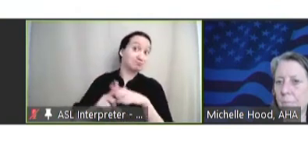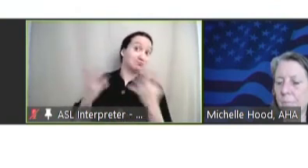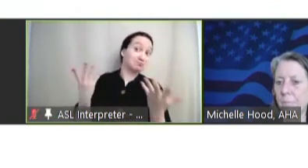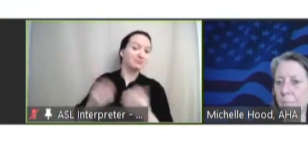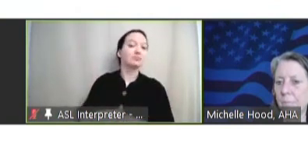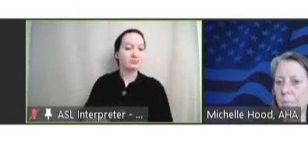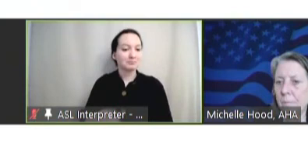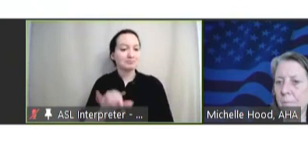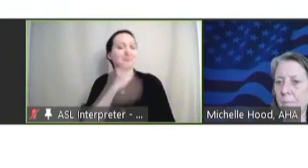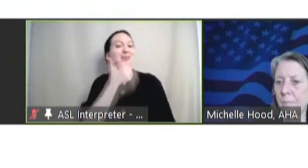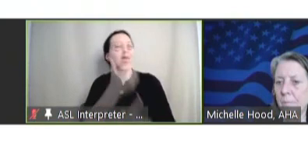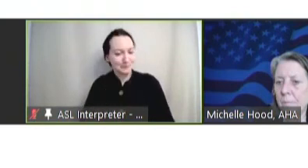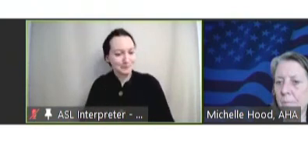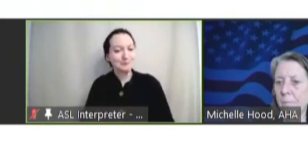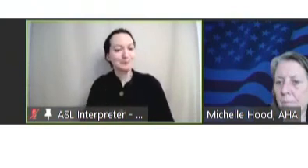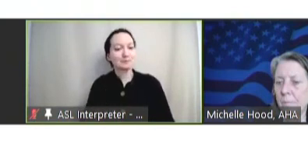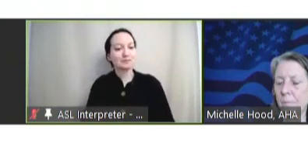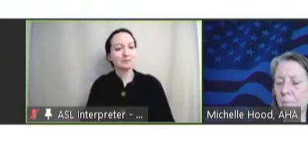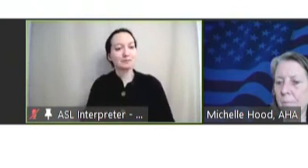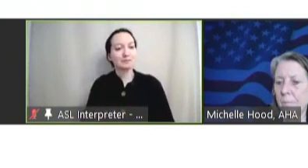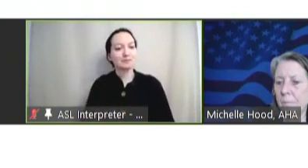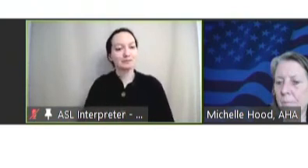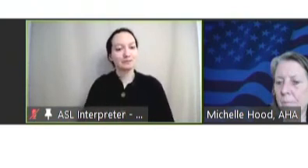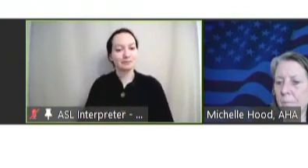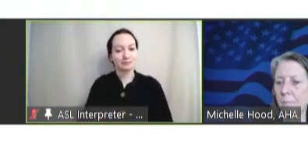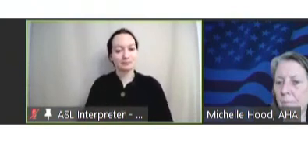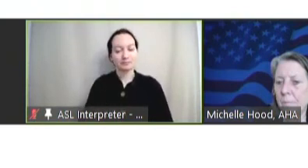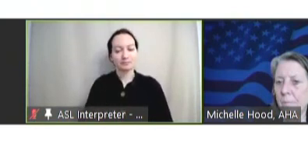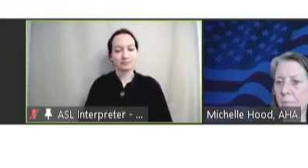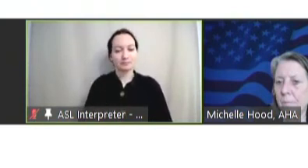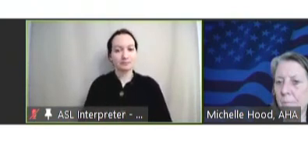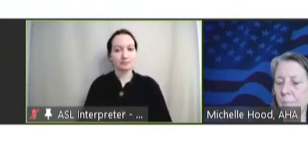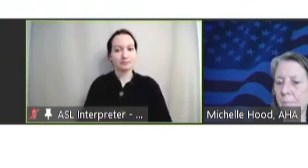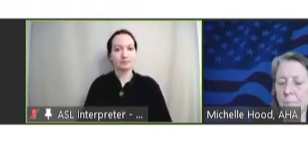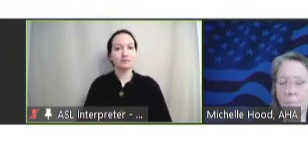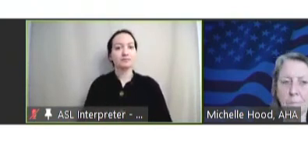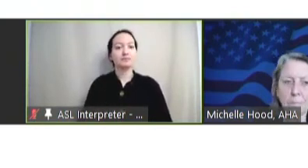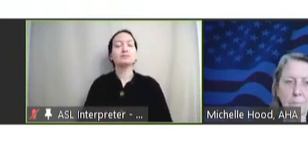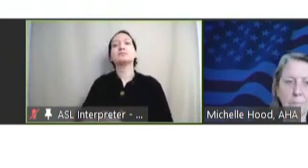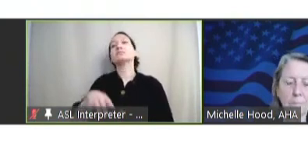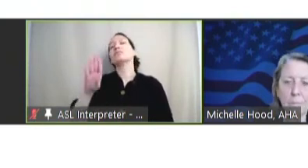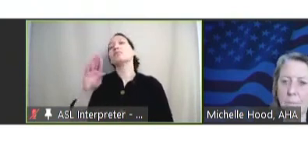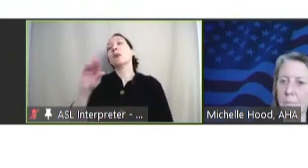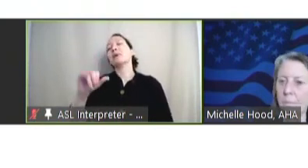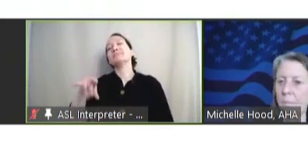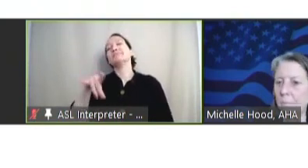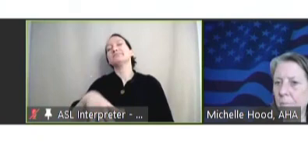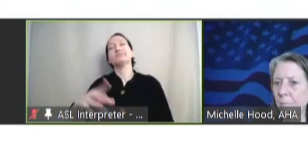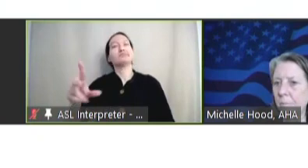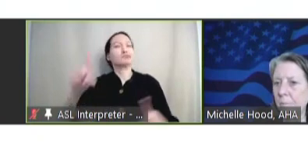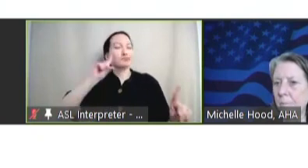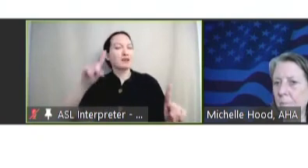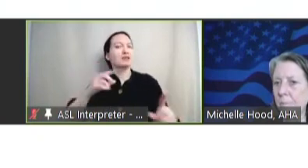Robert Hopkins: Just anecdotally, we had some very successful collaborations